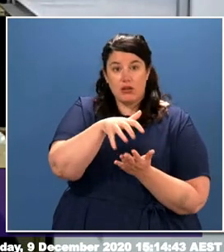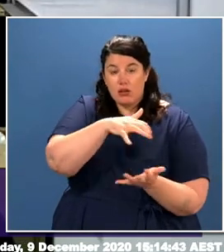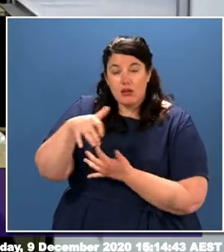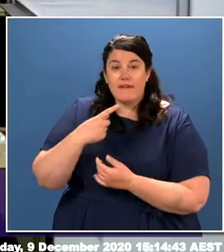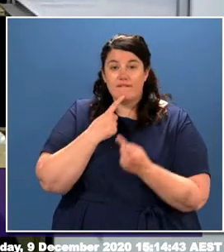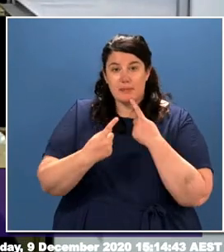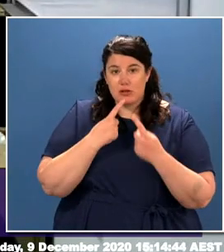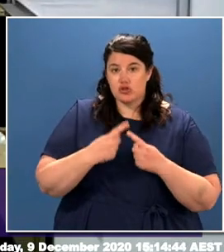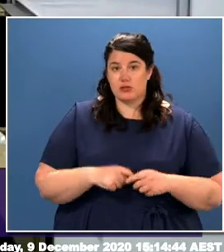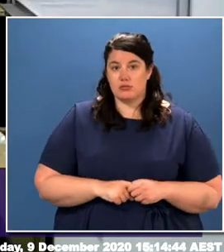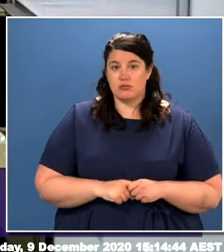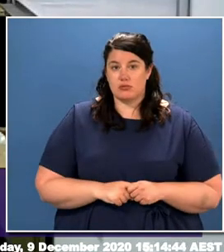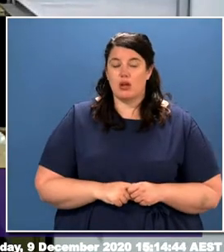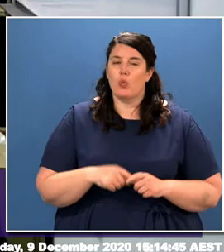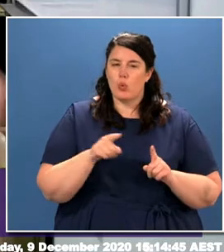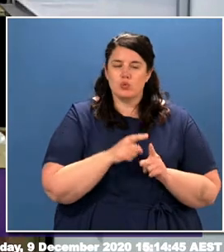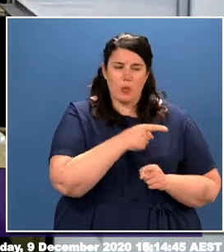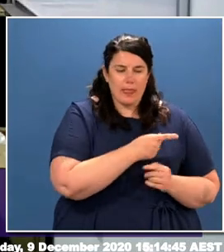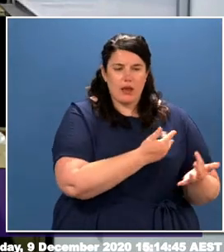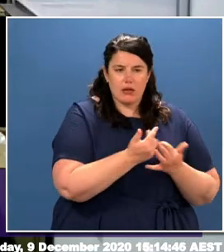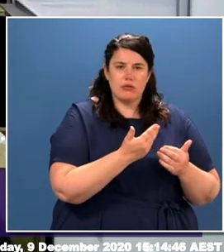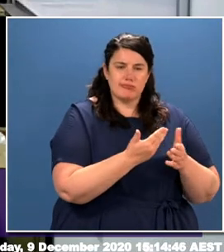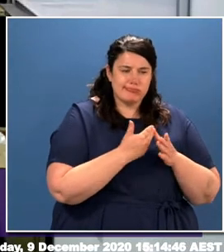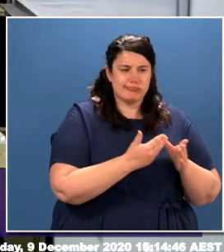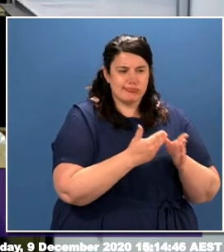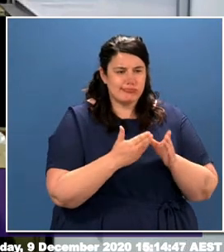we also have qualitative responses and so the submission that we have submitted